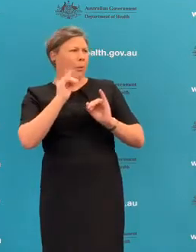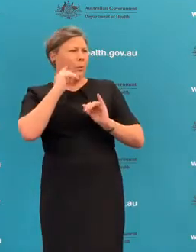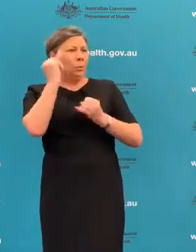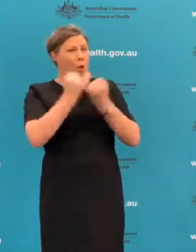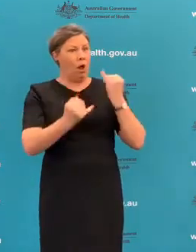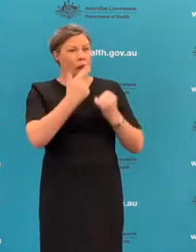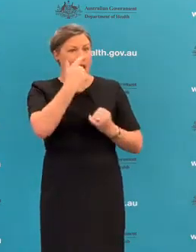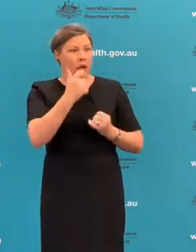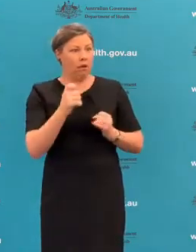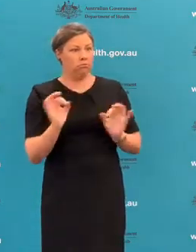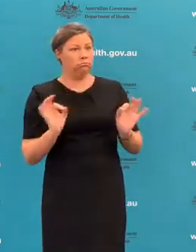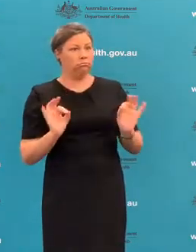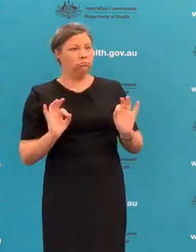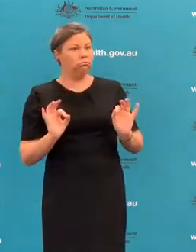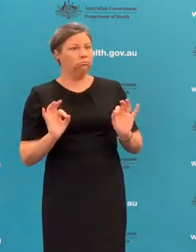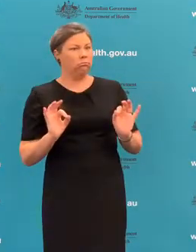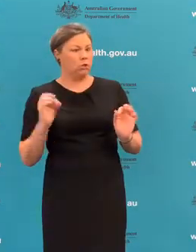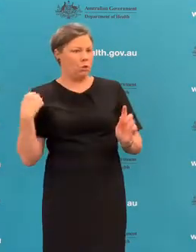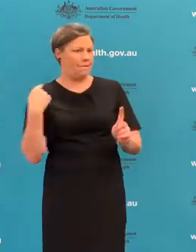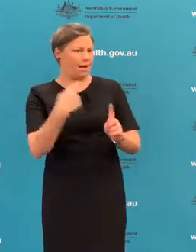winter. A reminder though that if you have